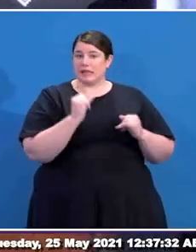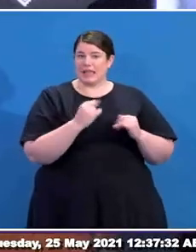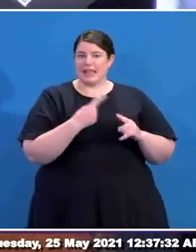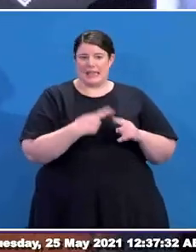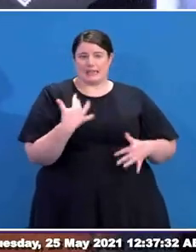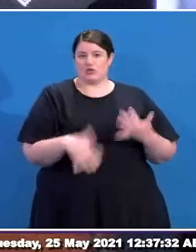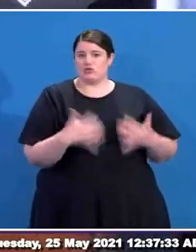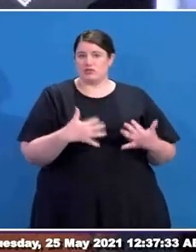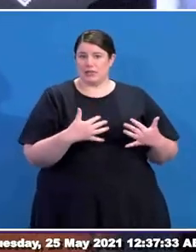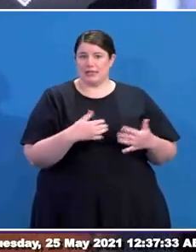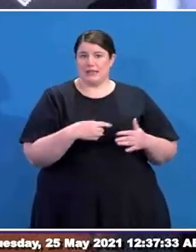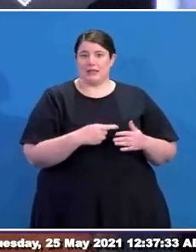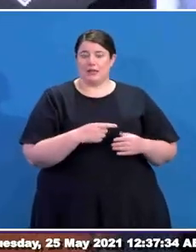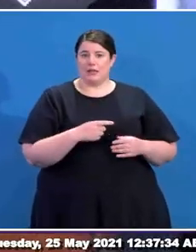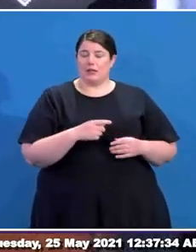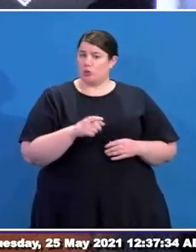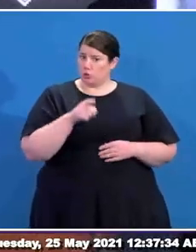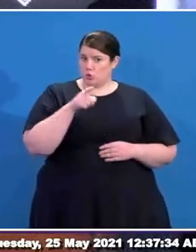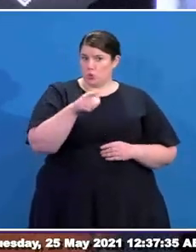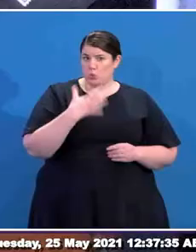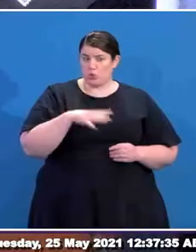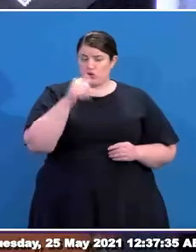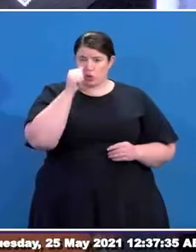And you wanted to know from SP1 what had happened.